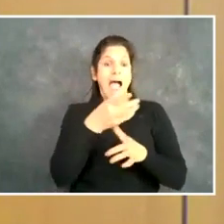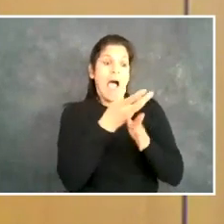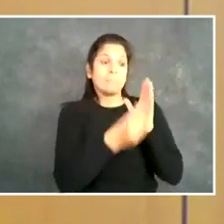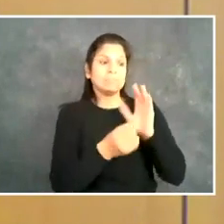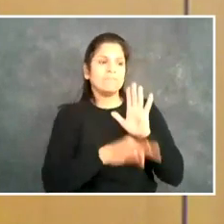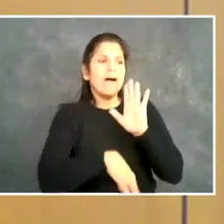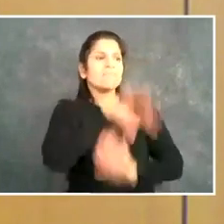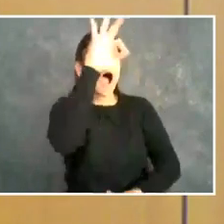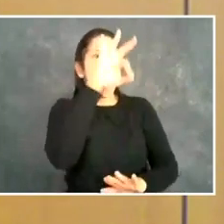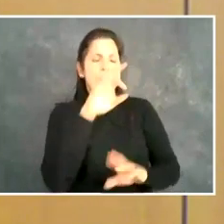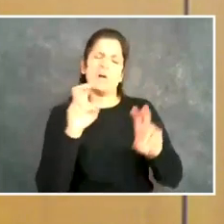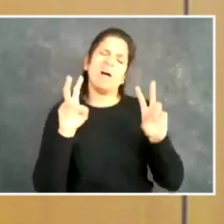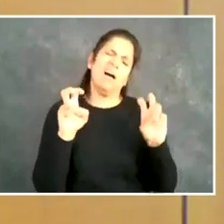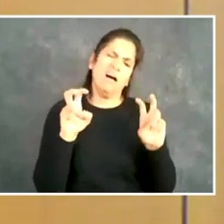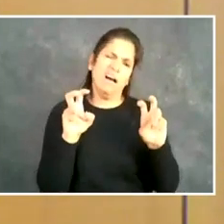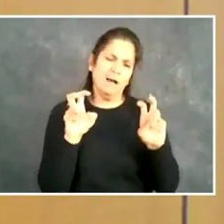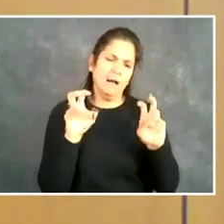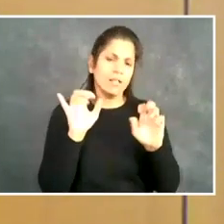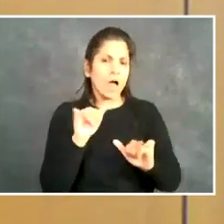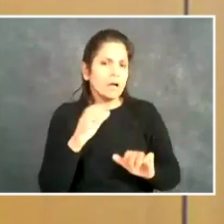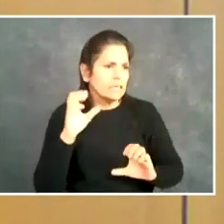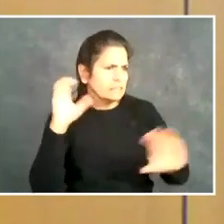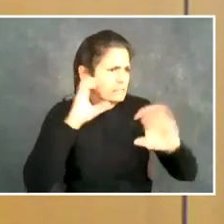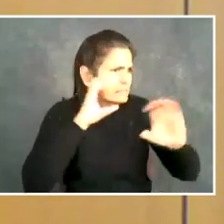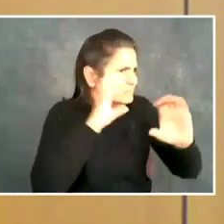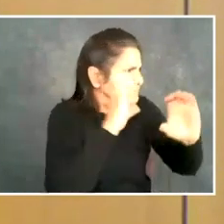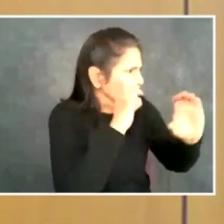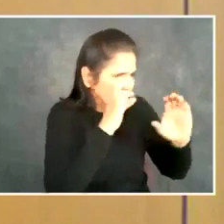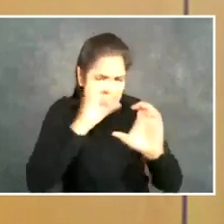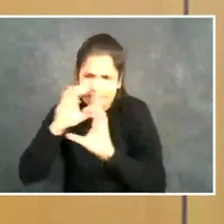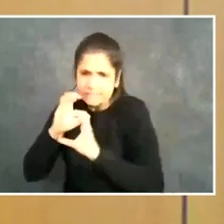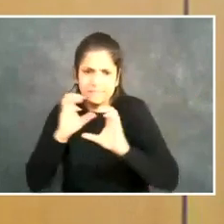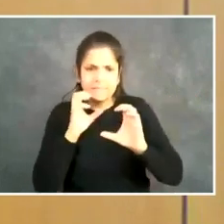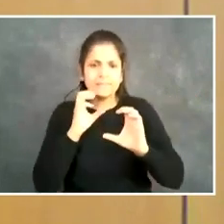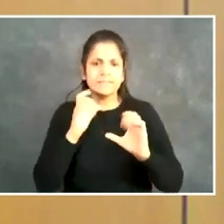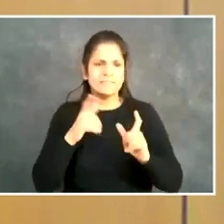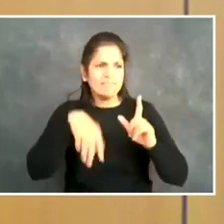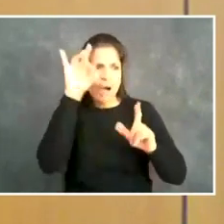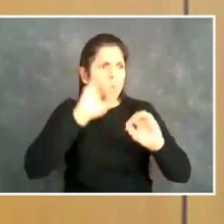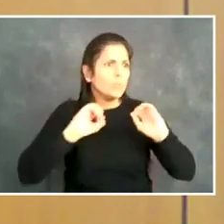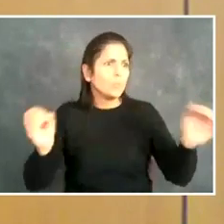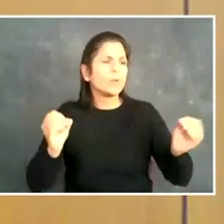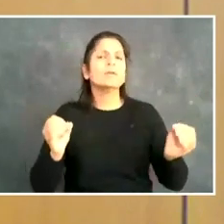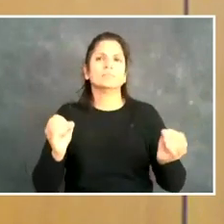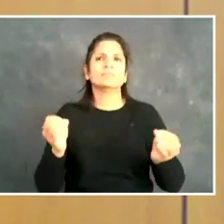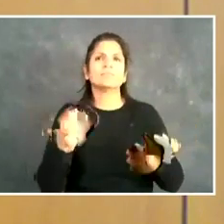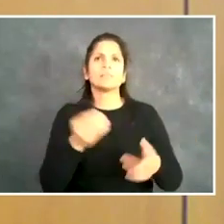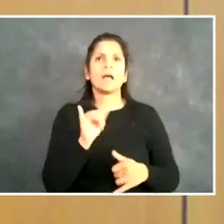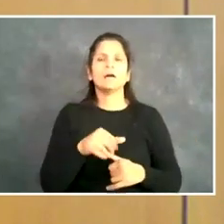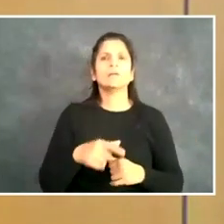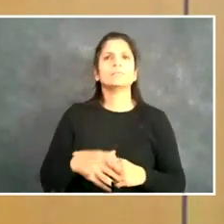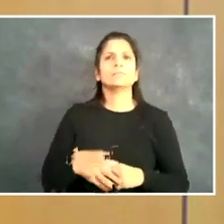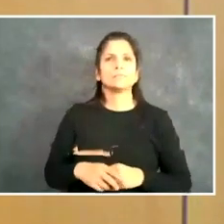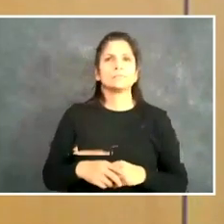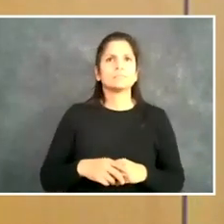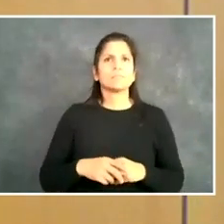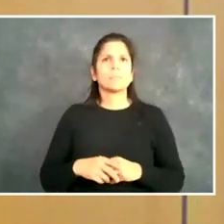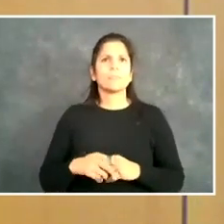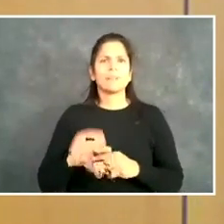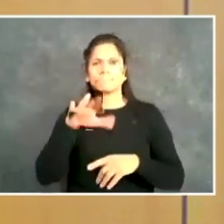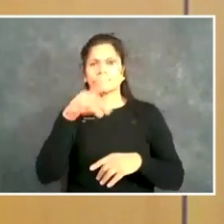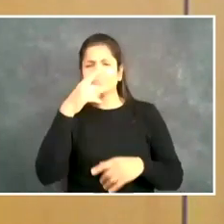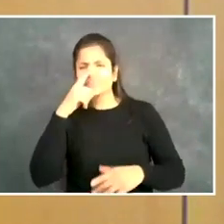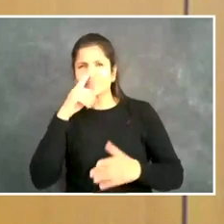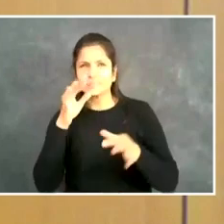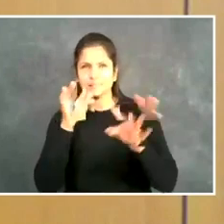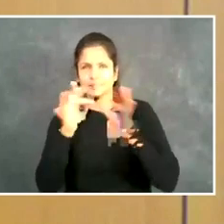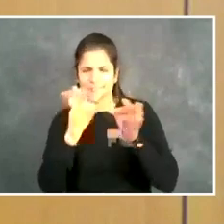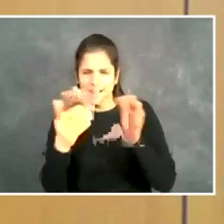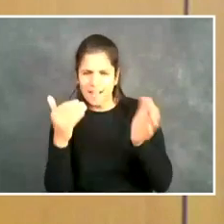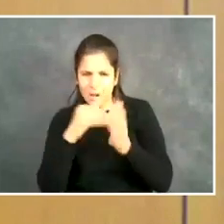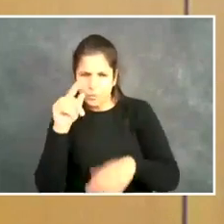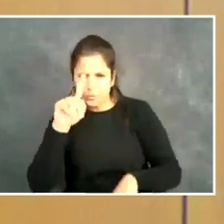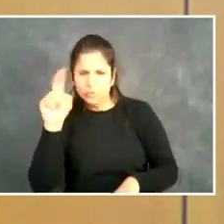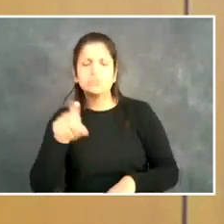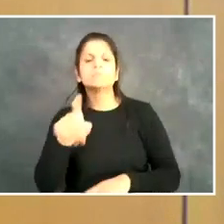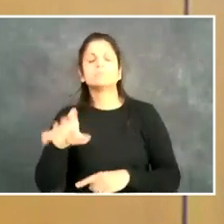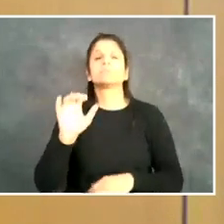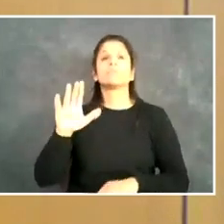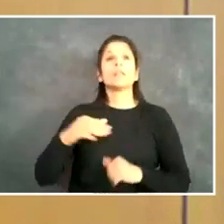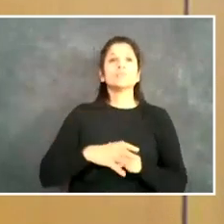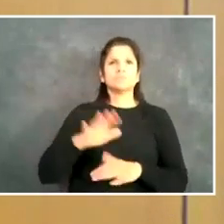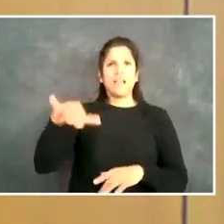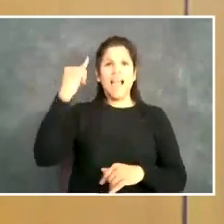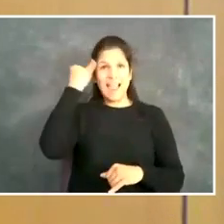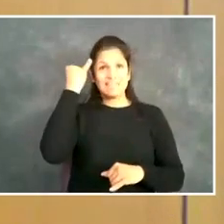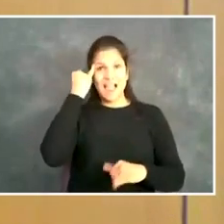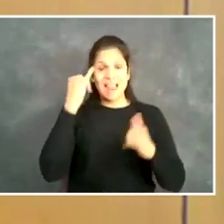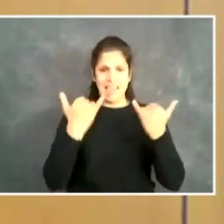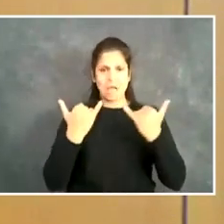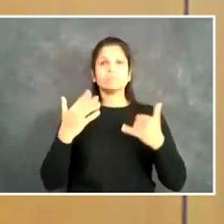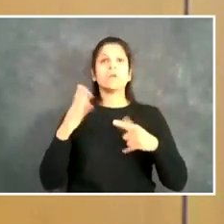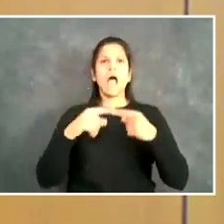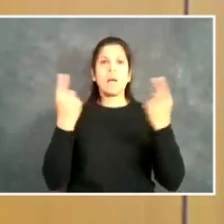OF FINDINGS.